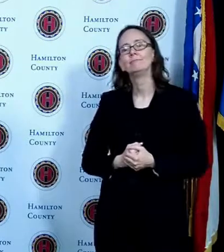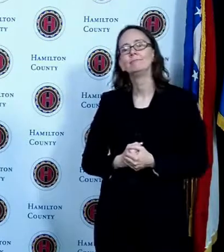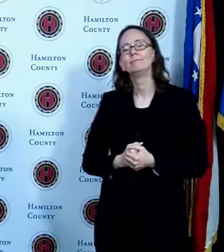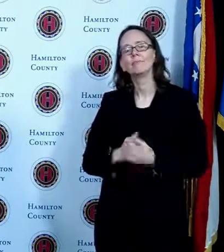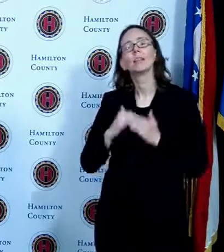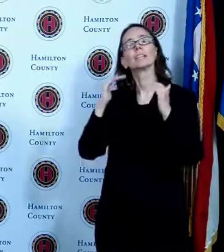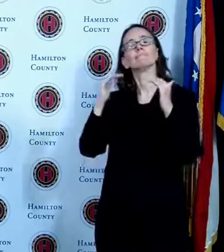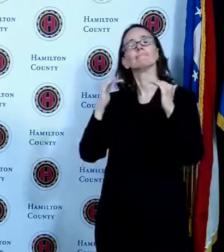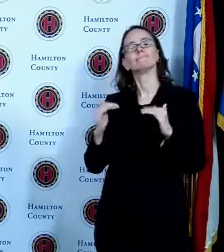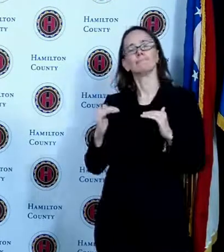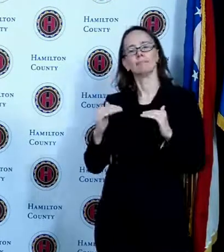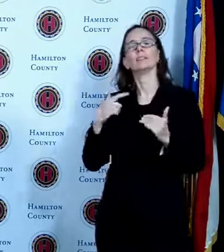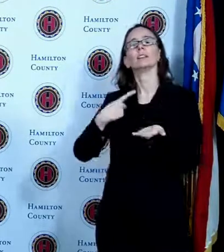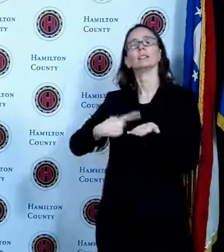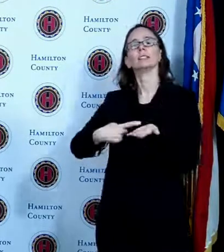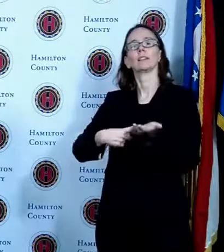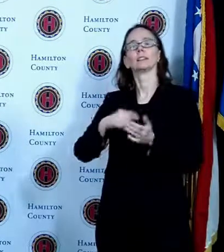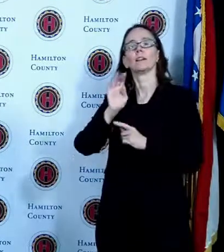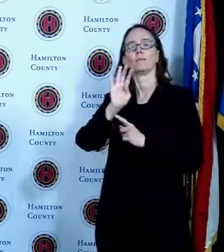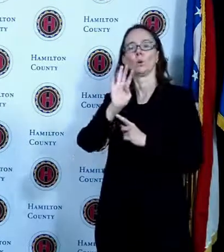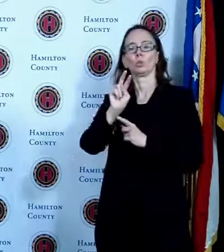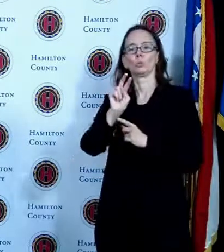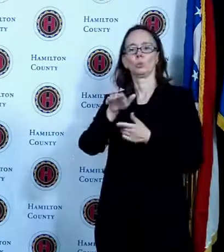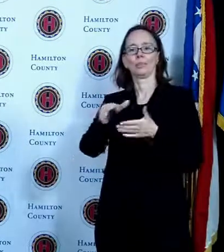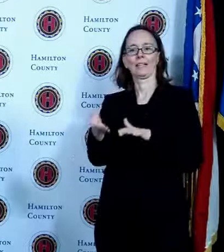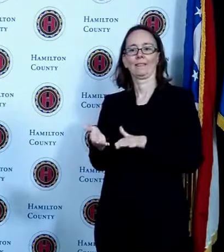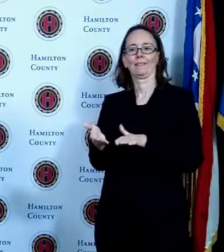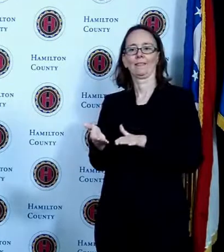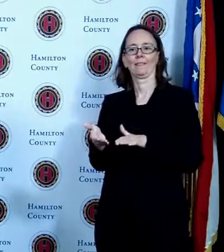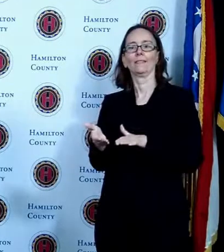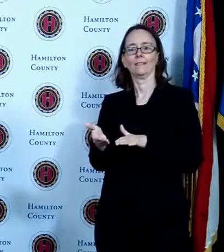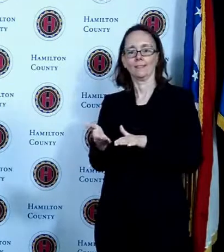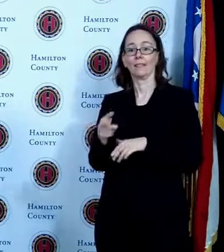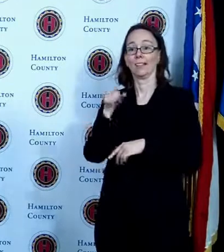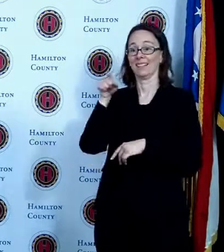again are people we cannot discount the one because there's always a family